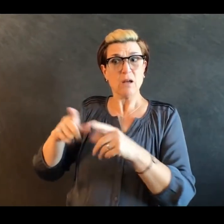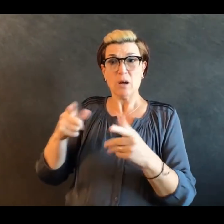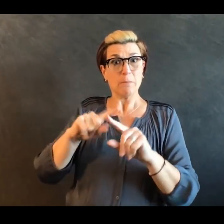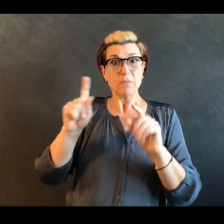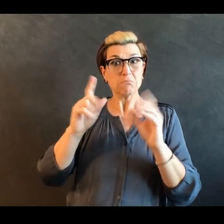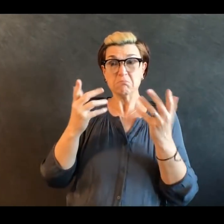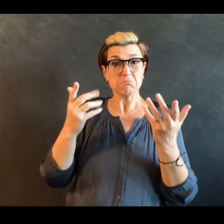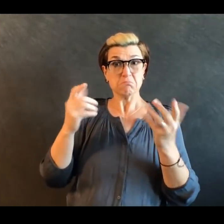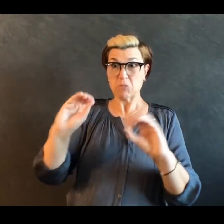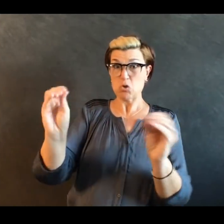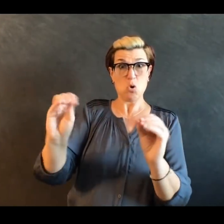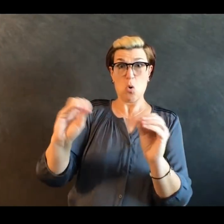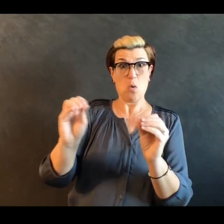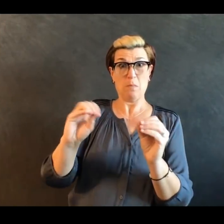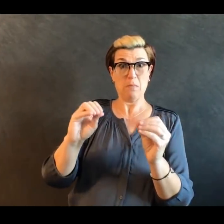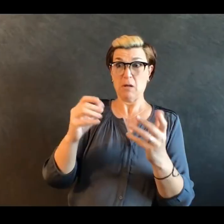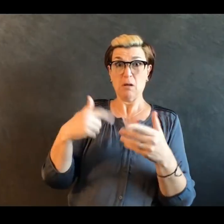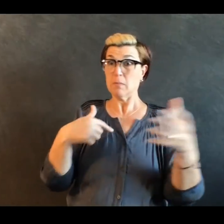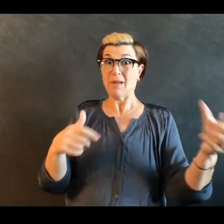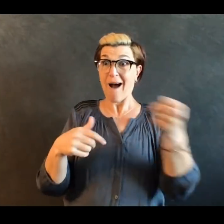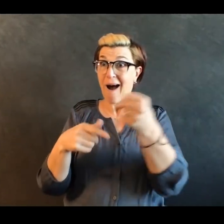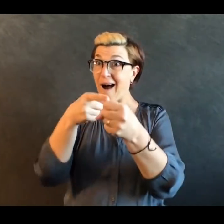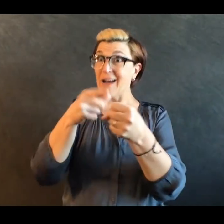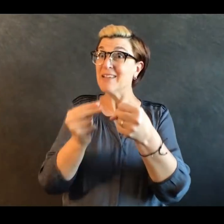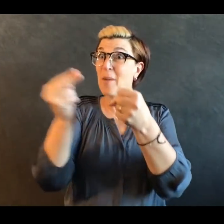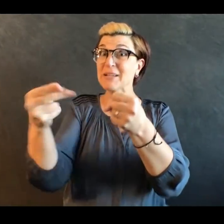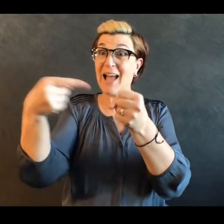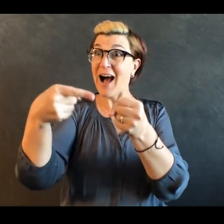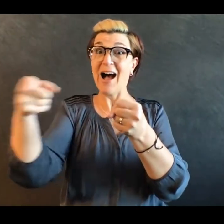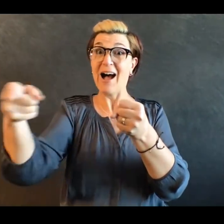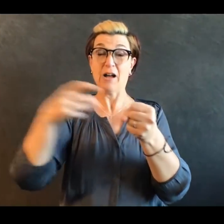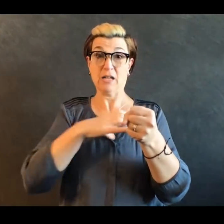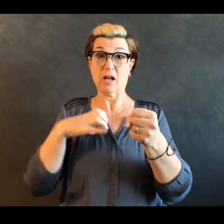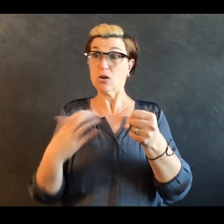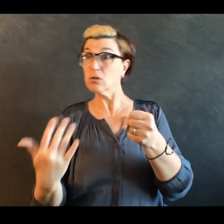the approvals the Democrats are holding us up we cannot get approval we've